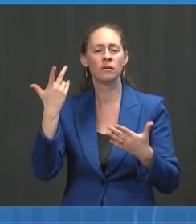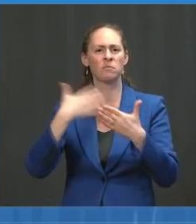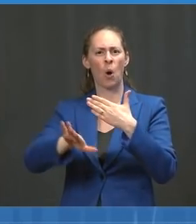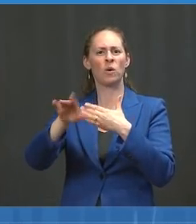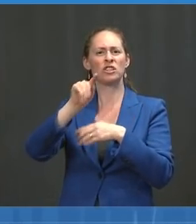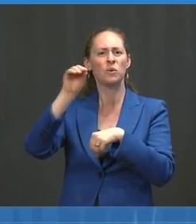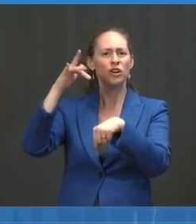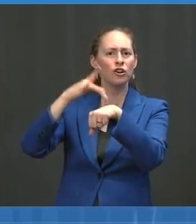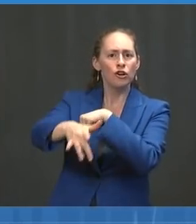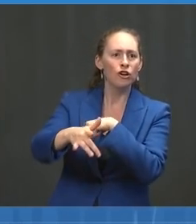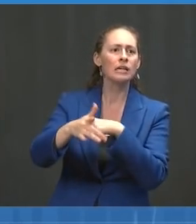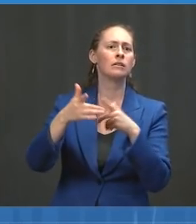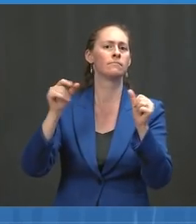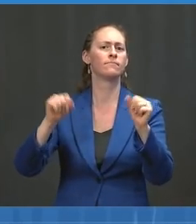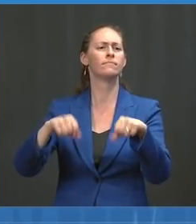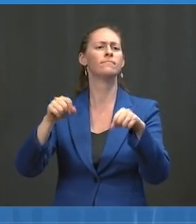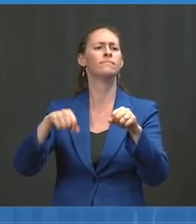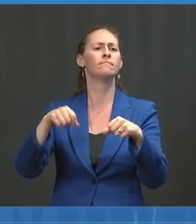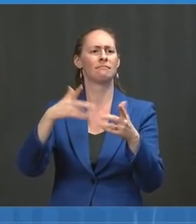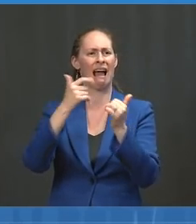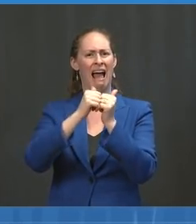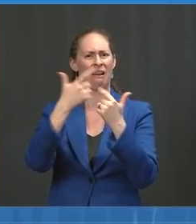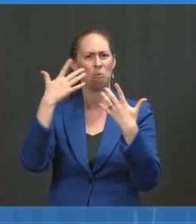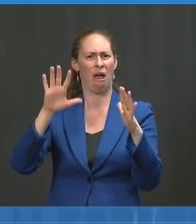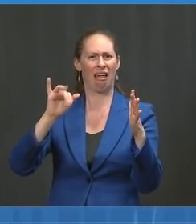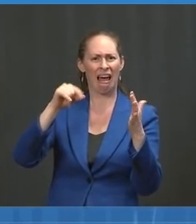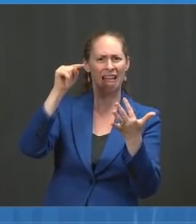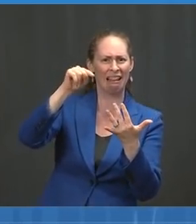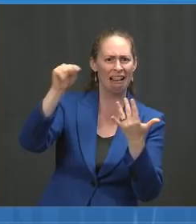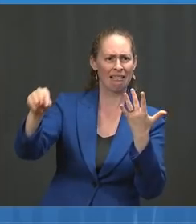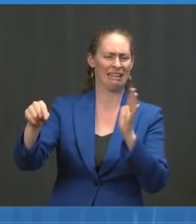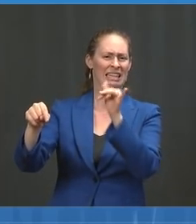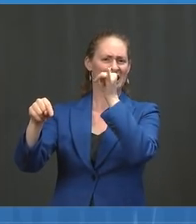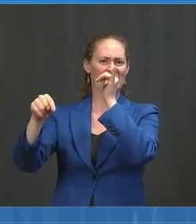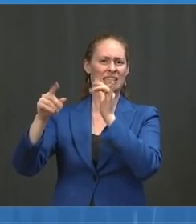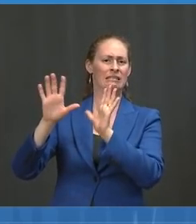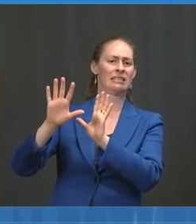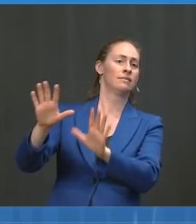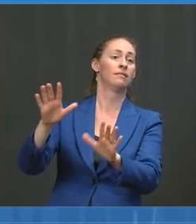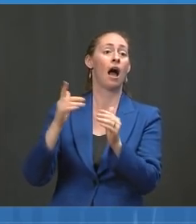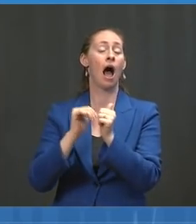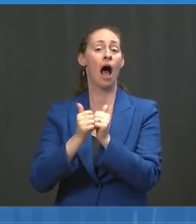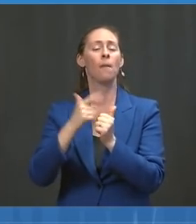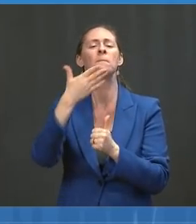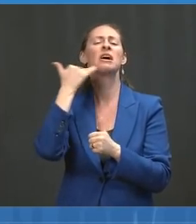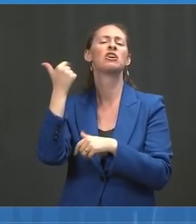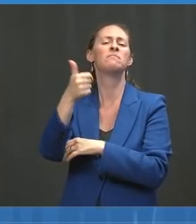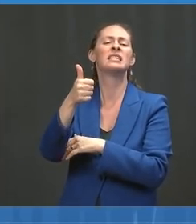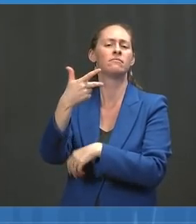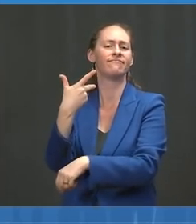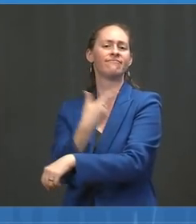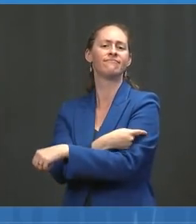to take care of, you know, yourself during pregnancy is to get vaccinated. That's why we're working hard to get that message out.